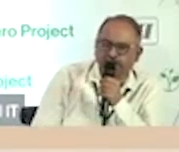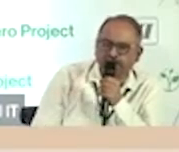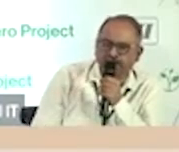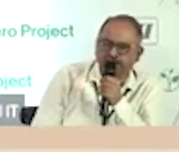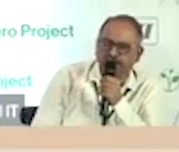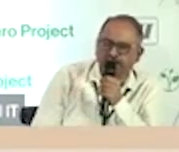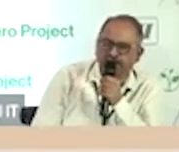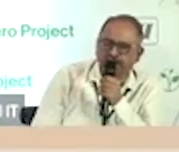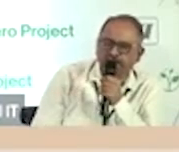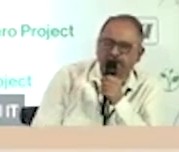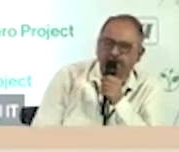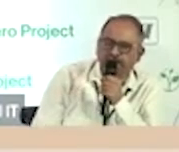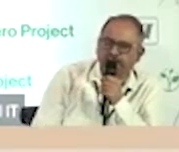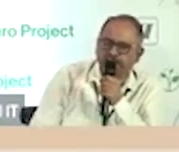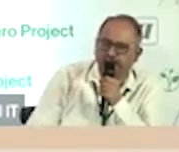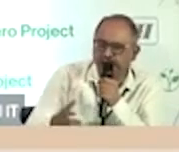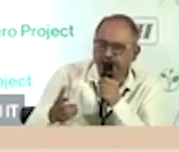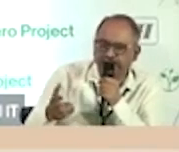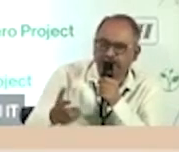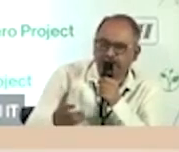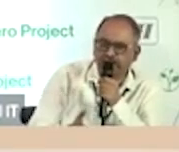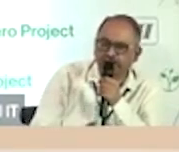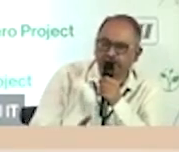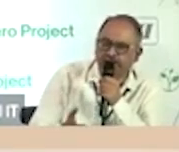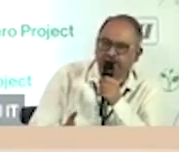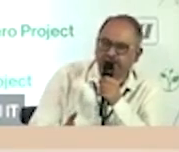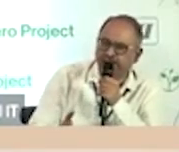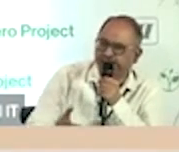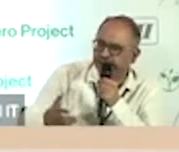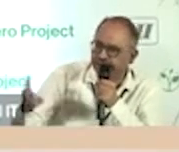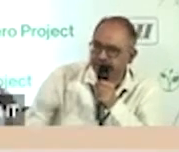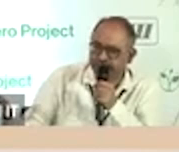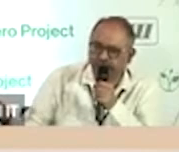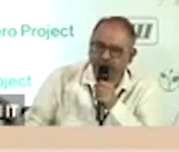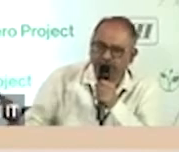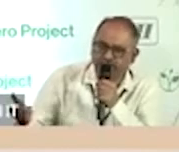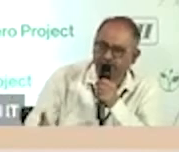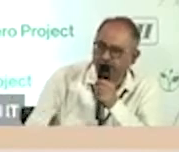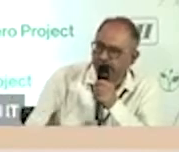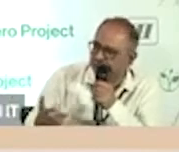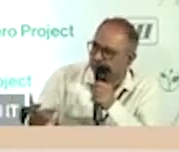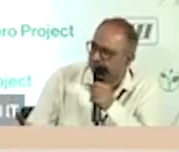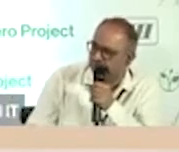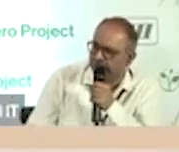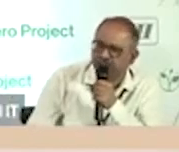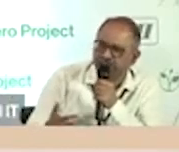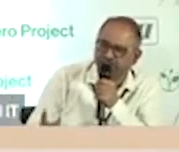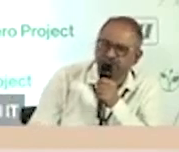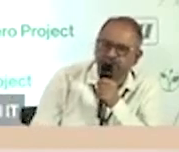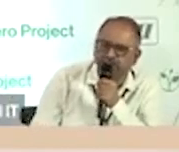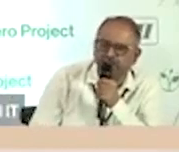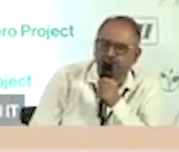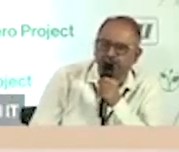But I think still what we see, I think there is a lot of discussion on digital technologies, mobile labs, etc.